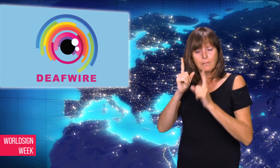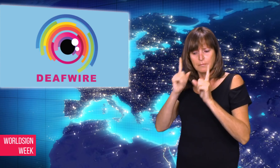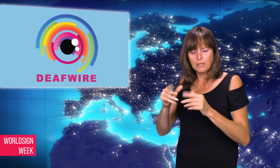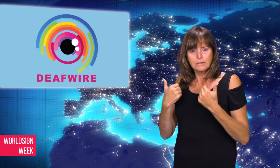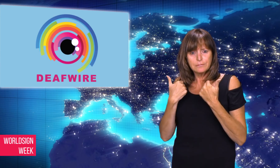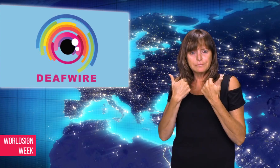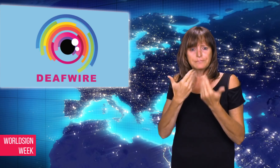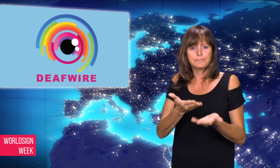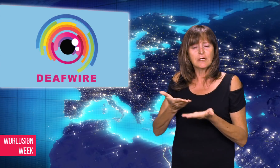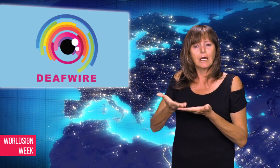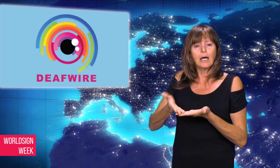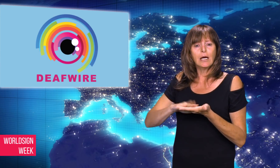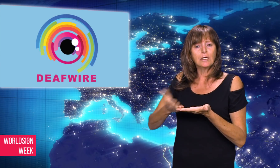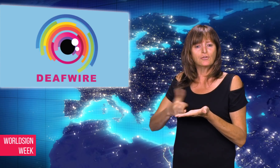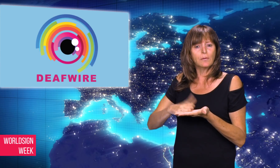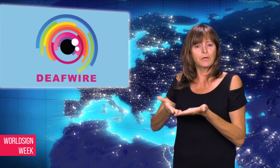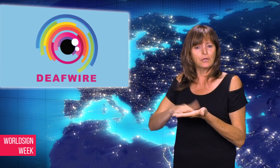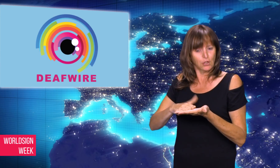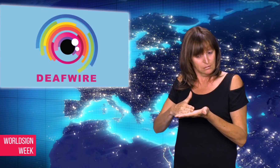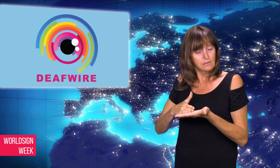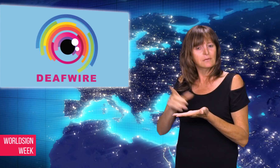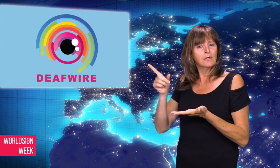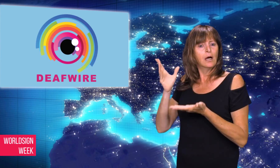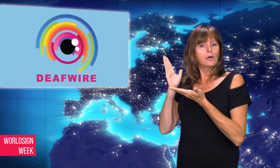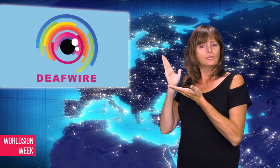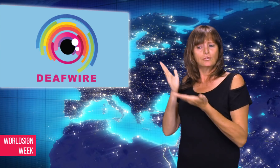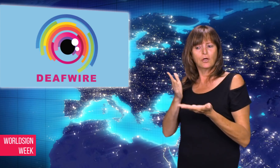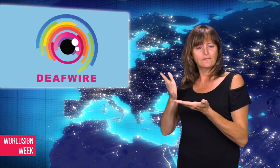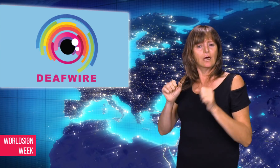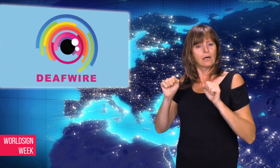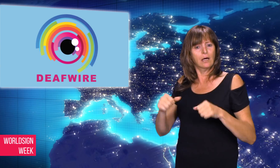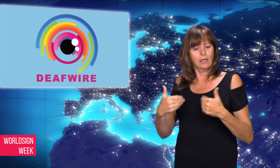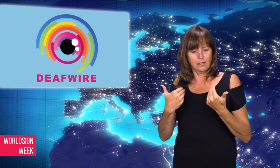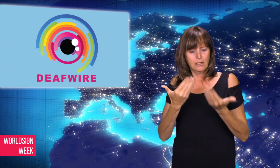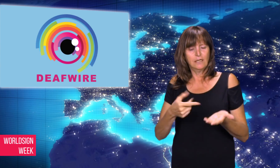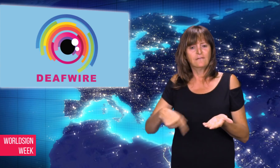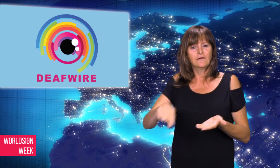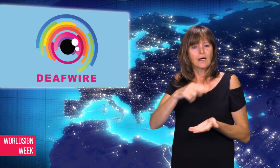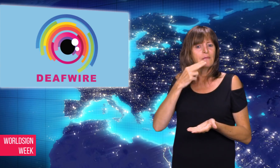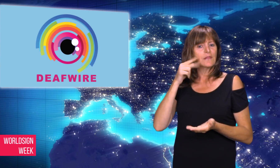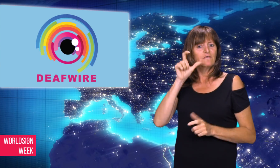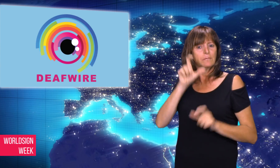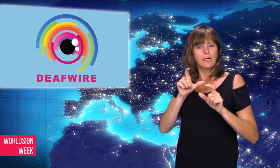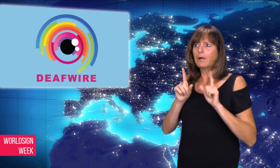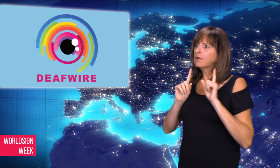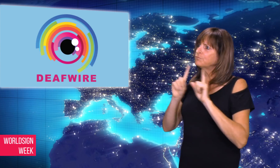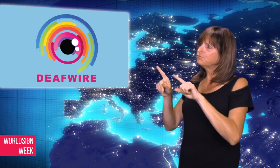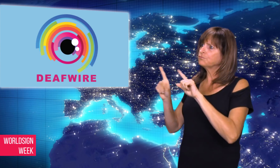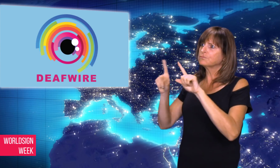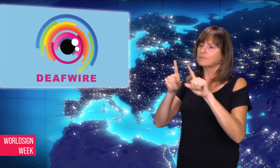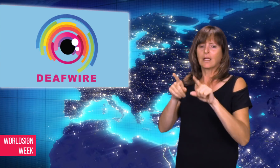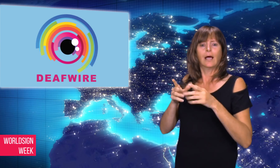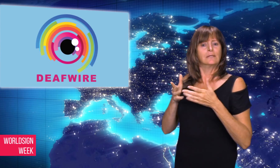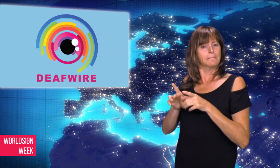agencies to provide interpreters to make their services to Deaf members